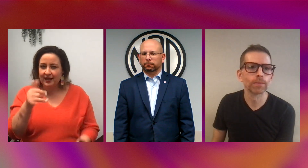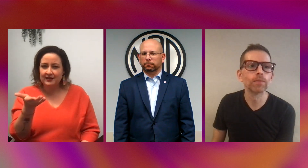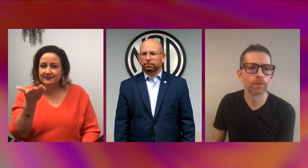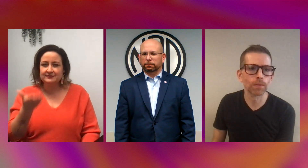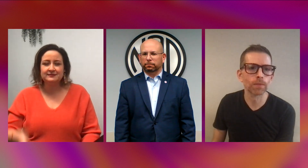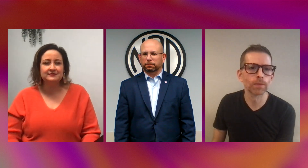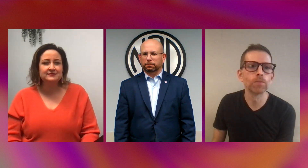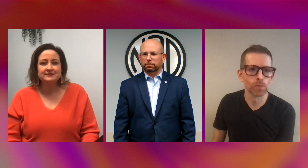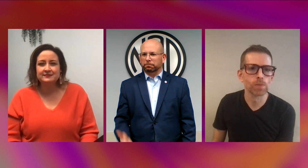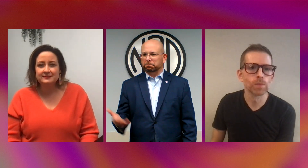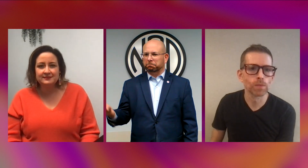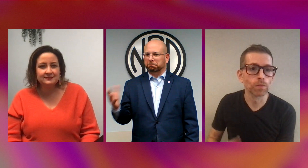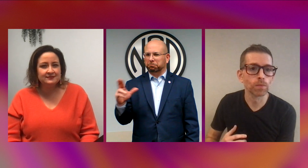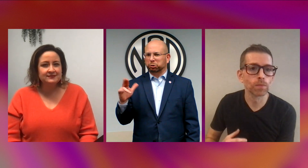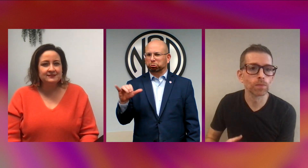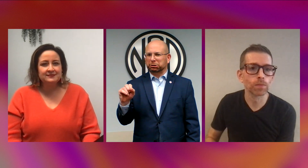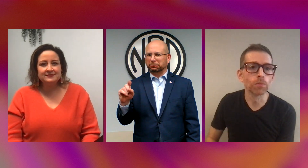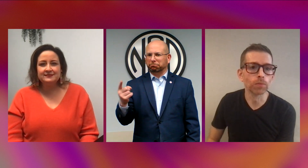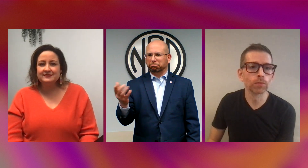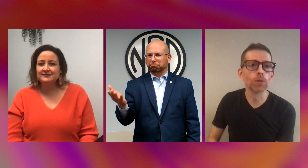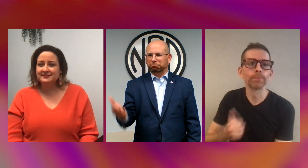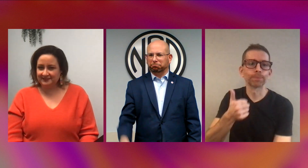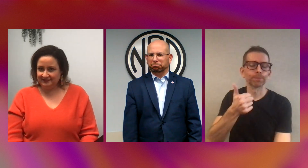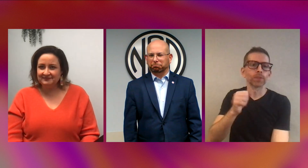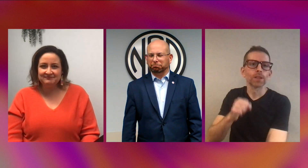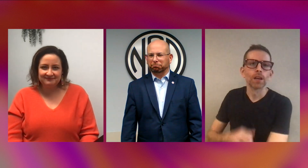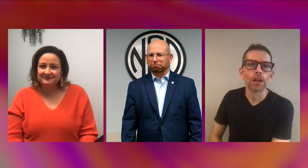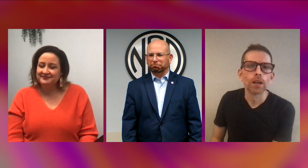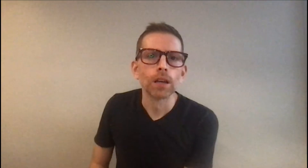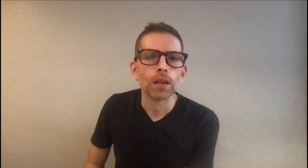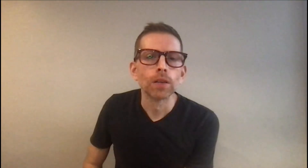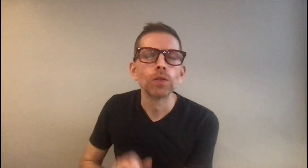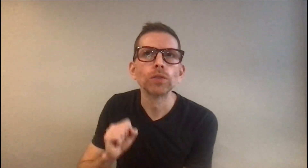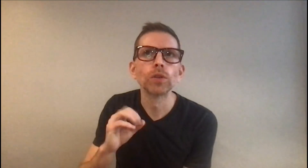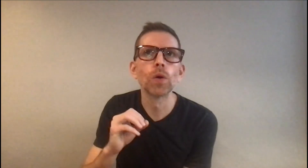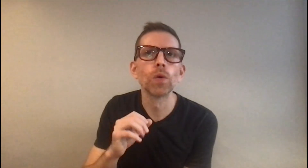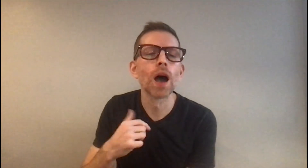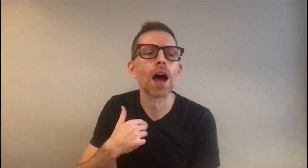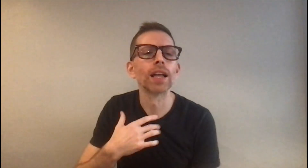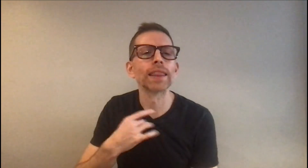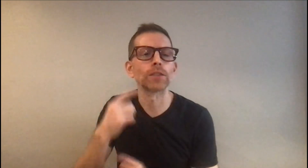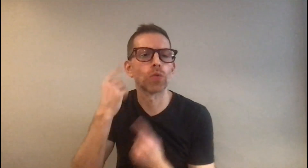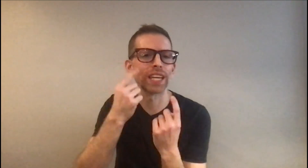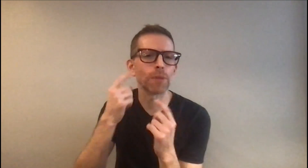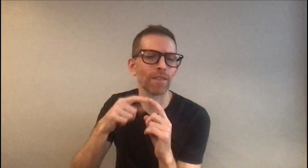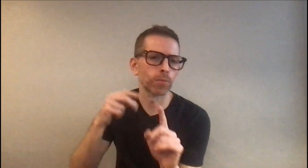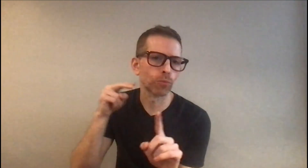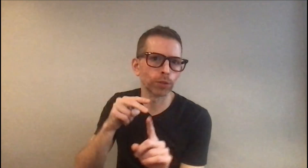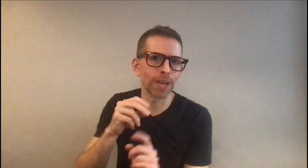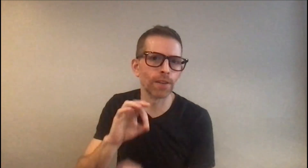better experiences for everyone? I like to think about it from the perspective of if someone doesn't